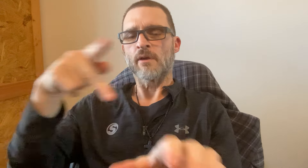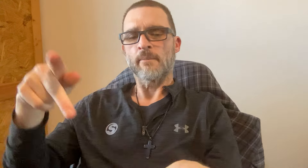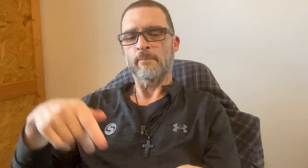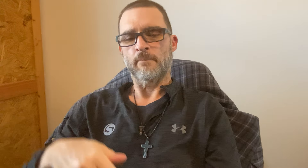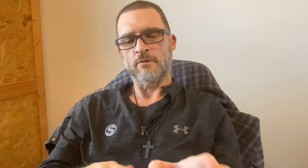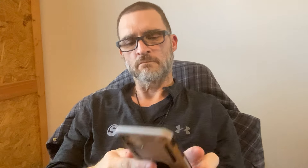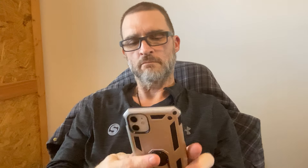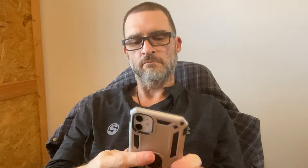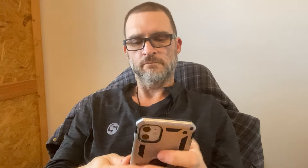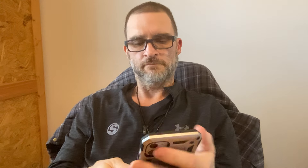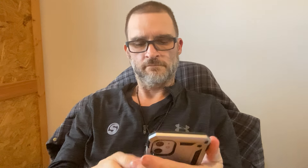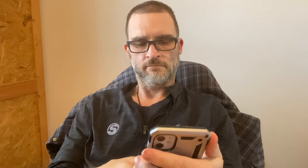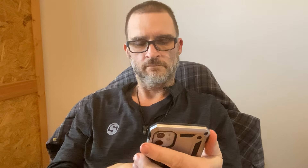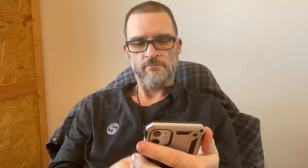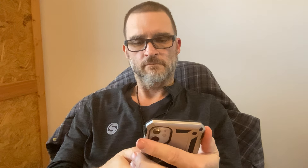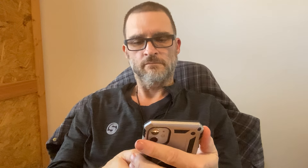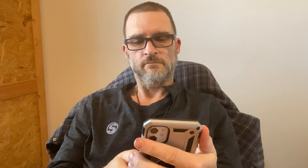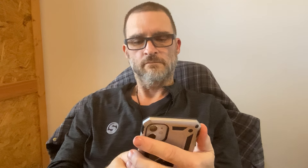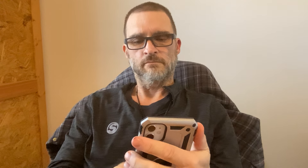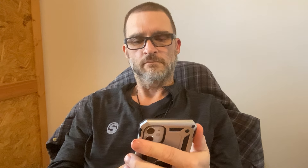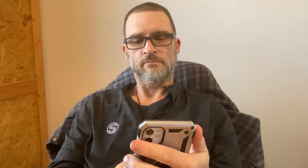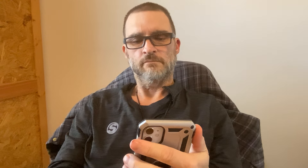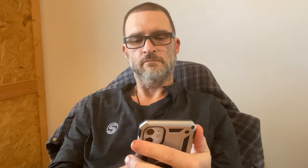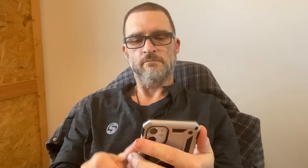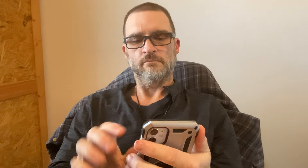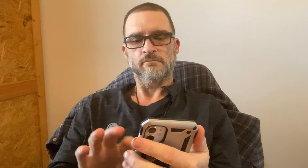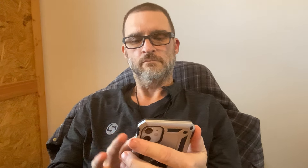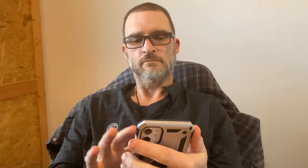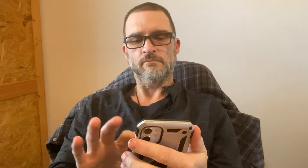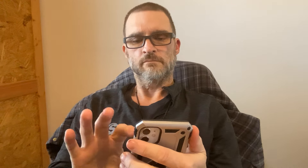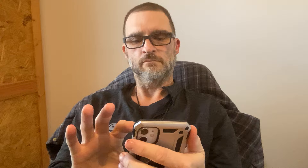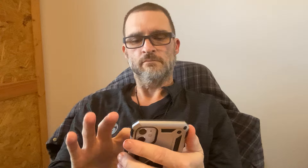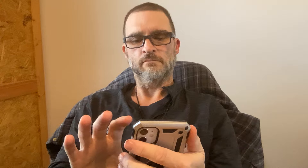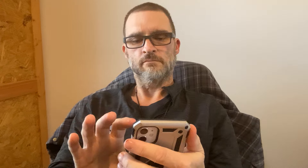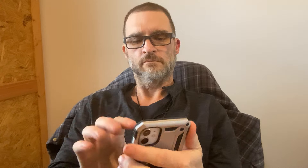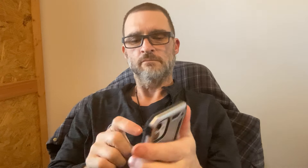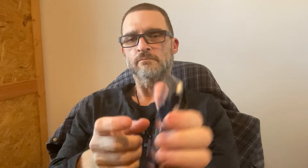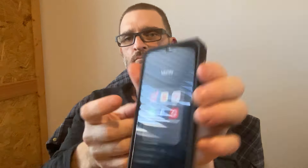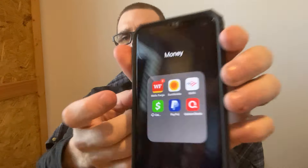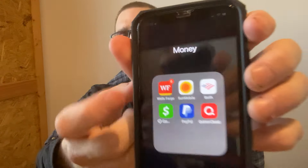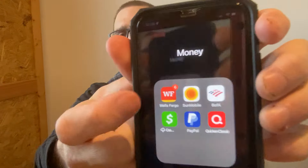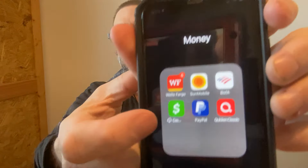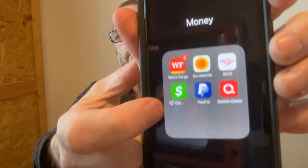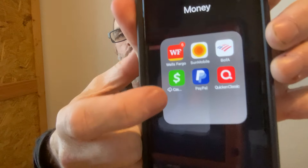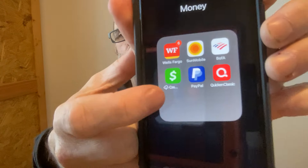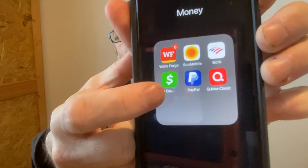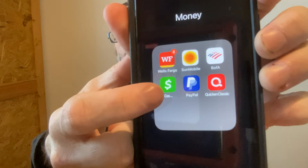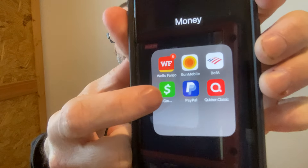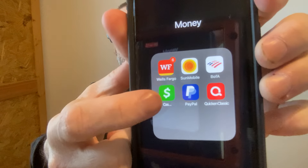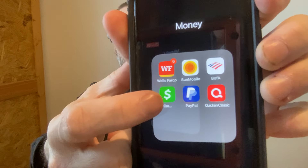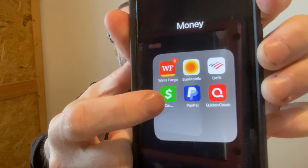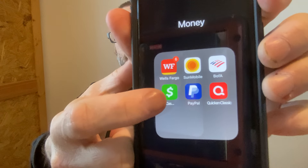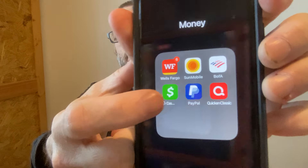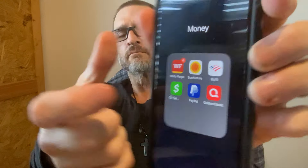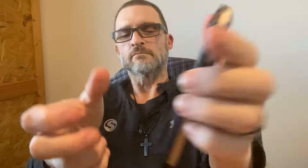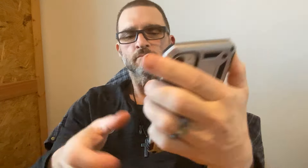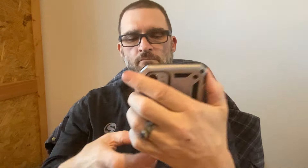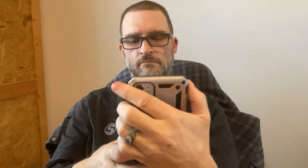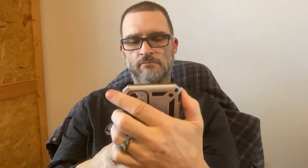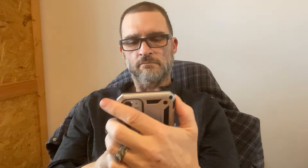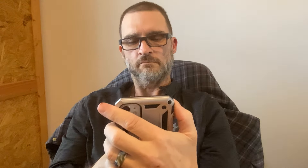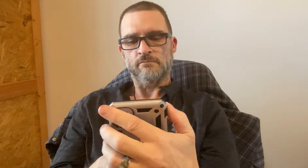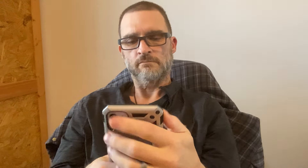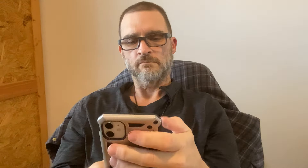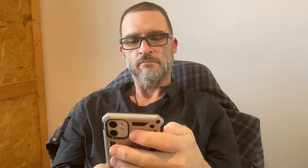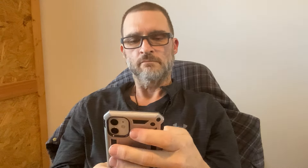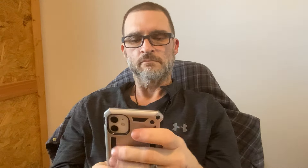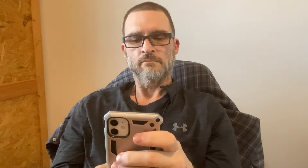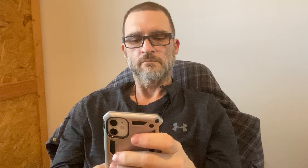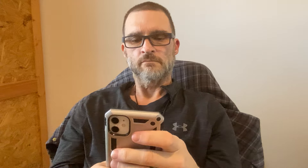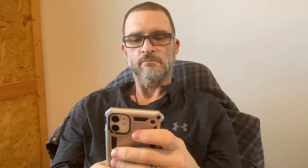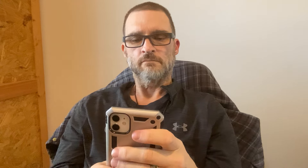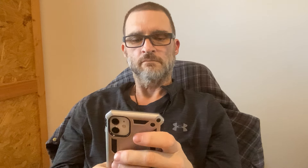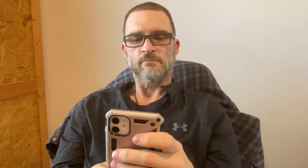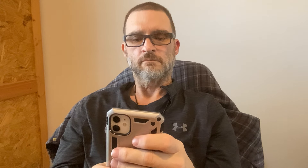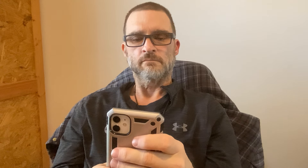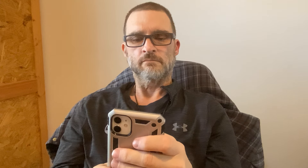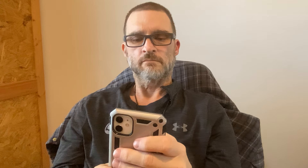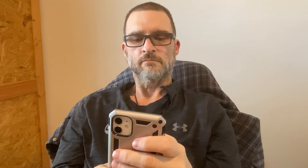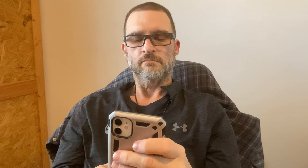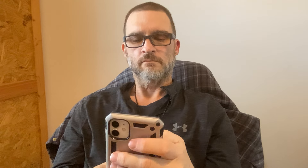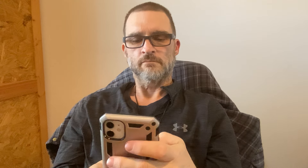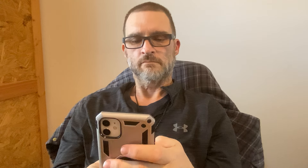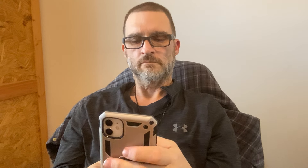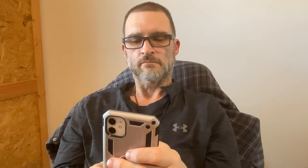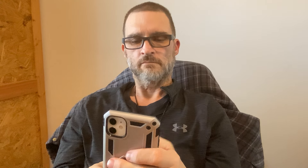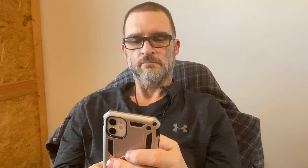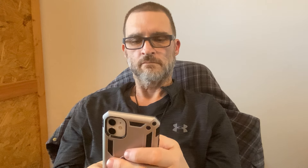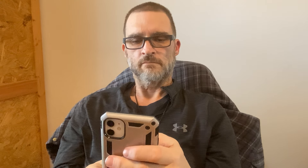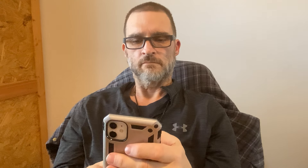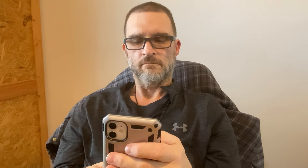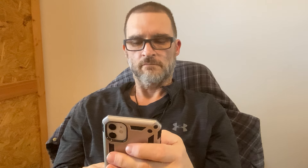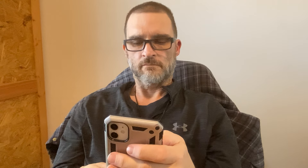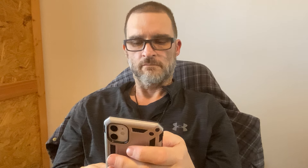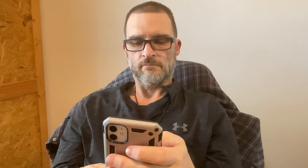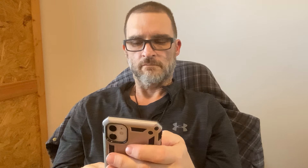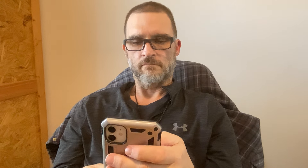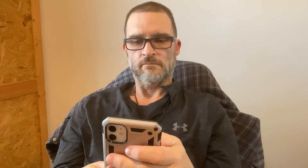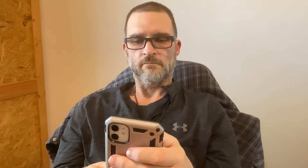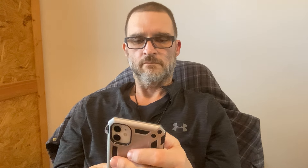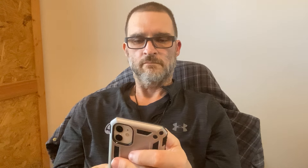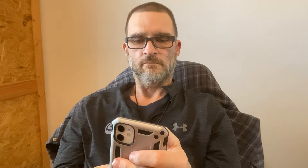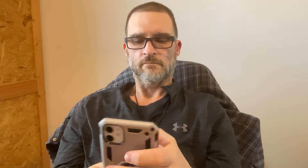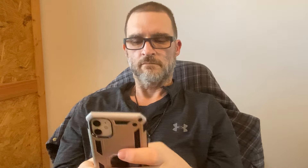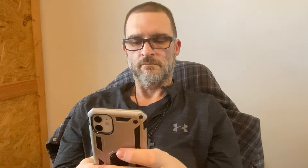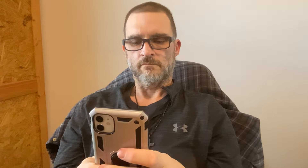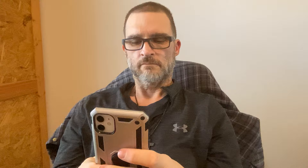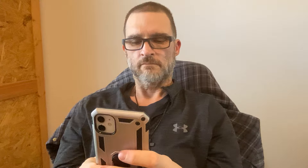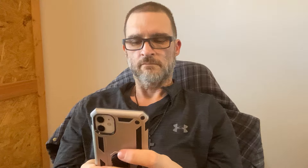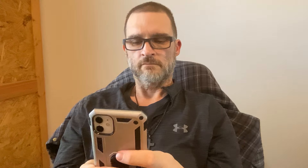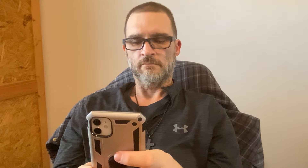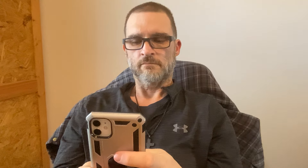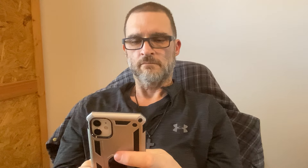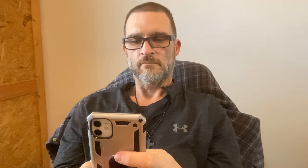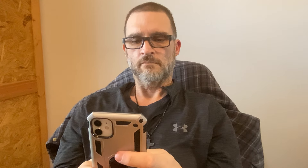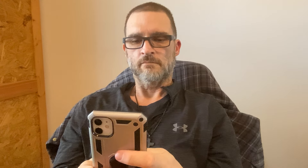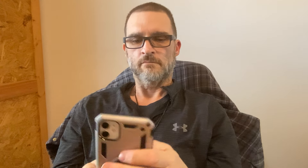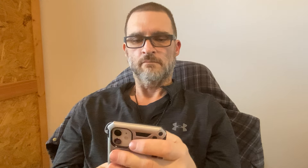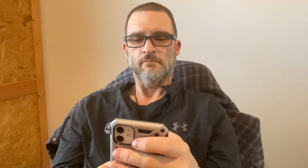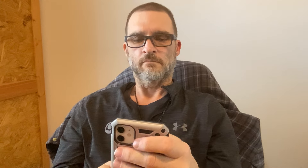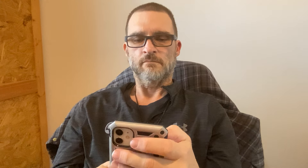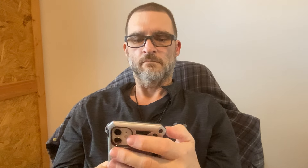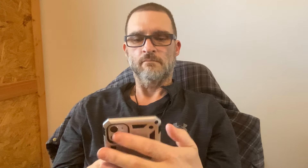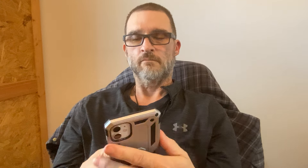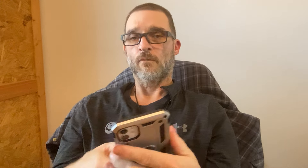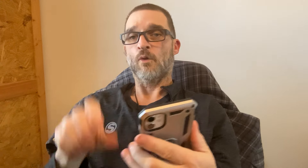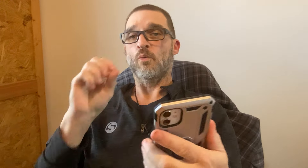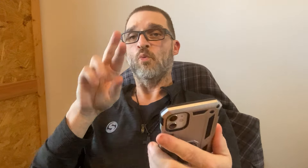Cash App